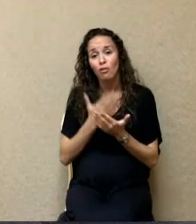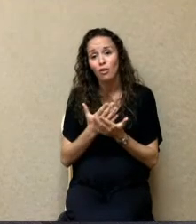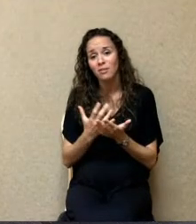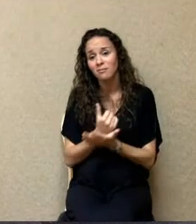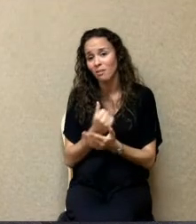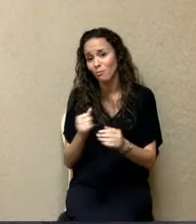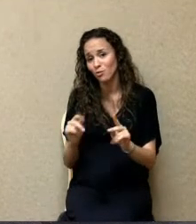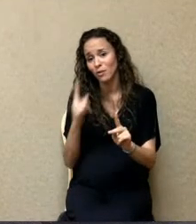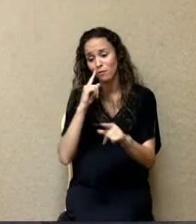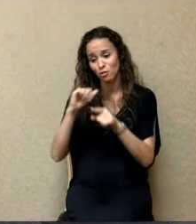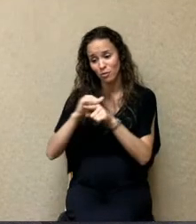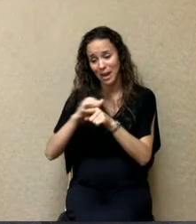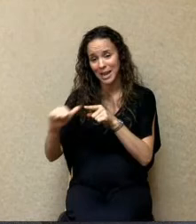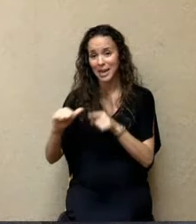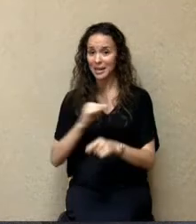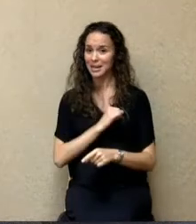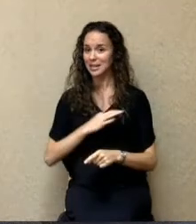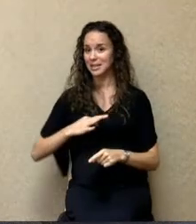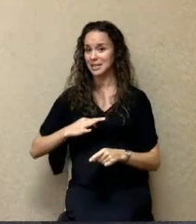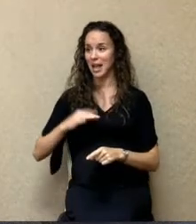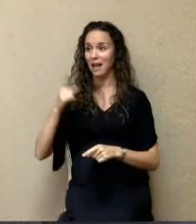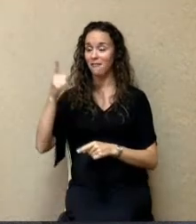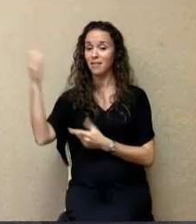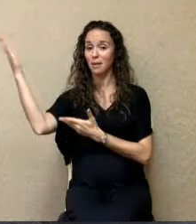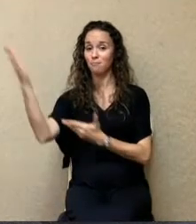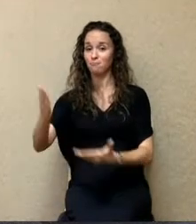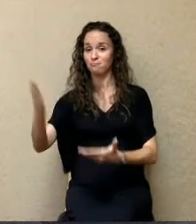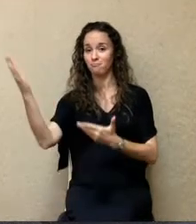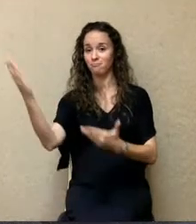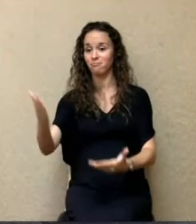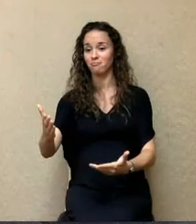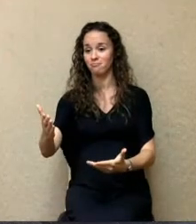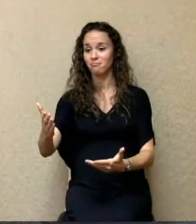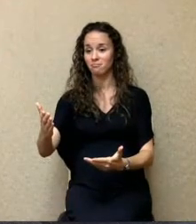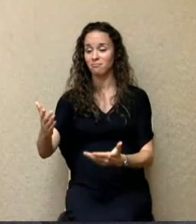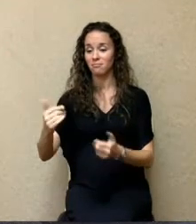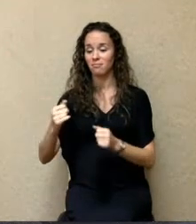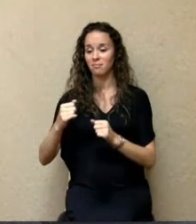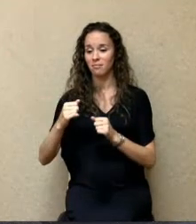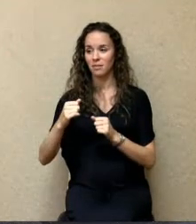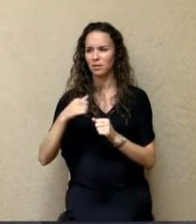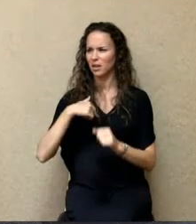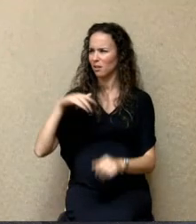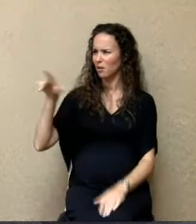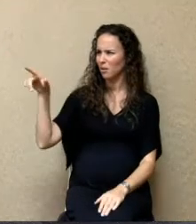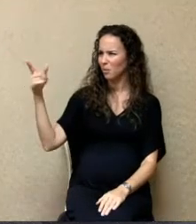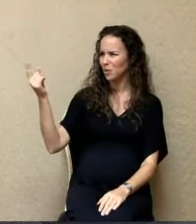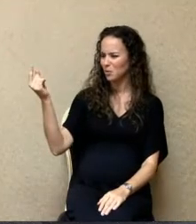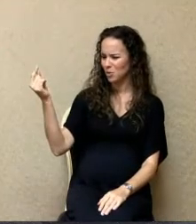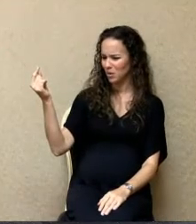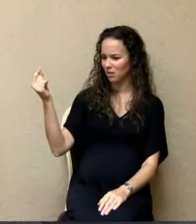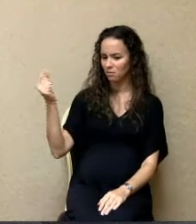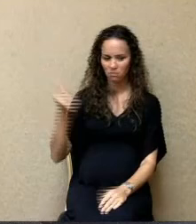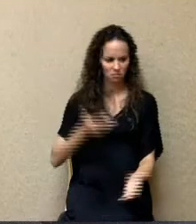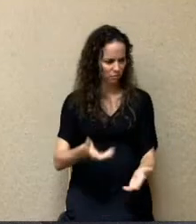The staff started serving the adults and I was like, what are you doing? And they're like, we're giving them their food.